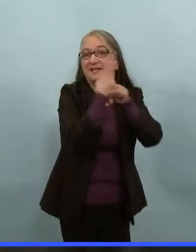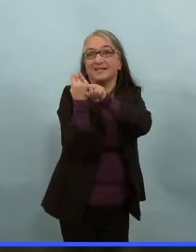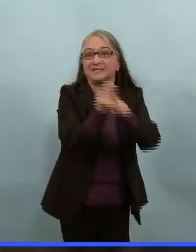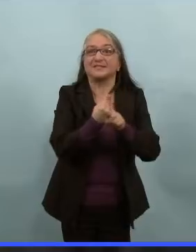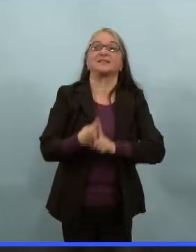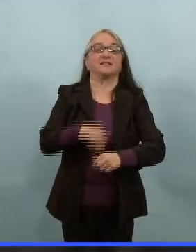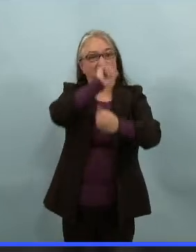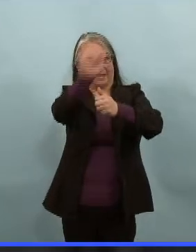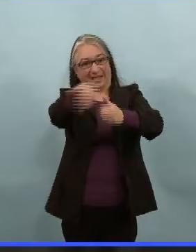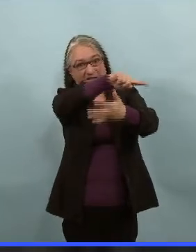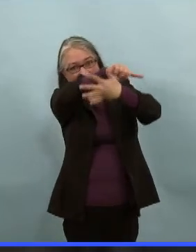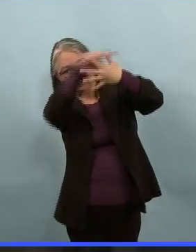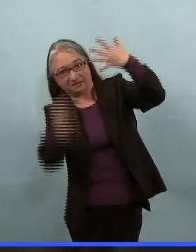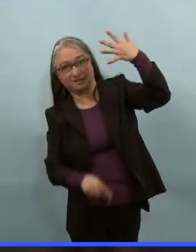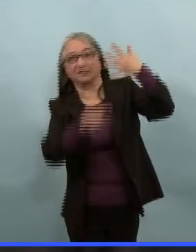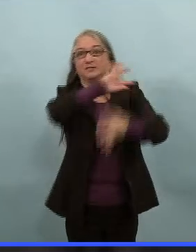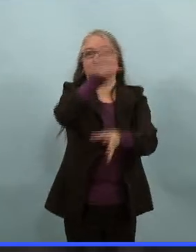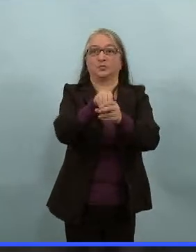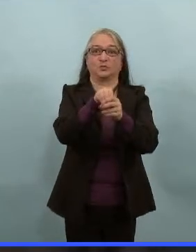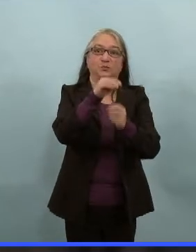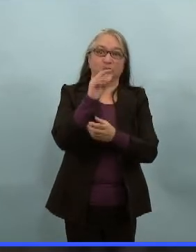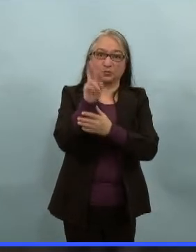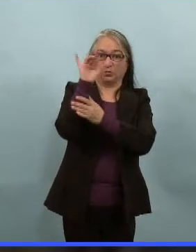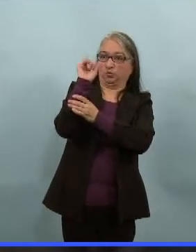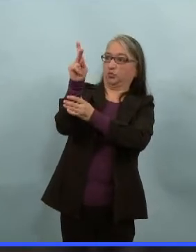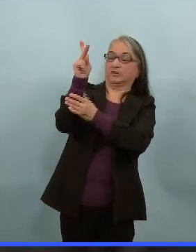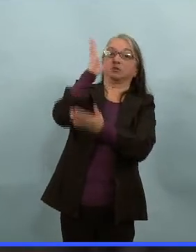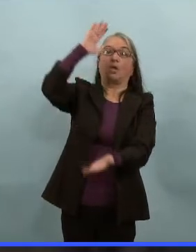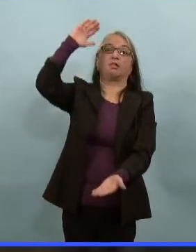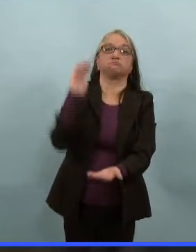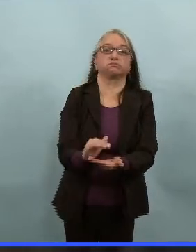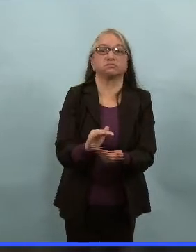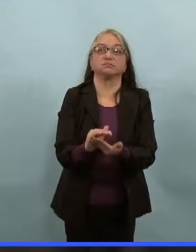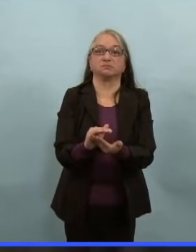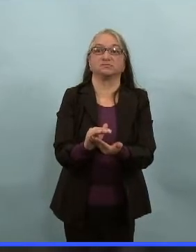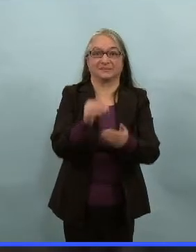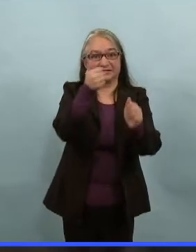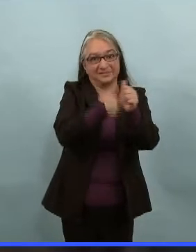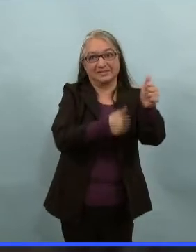that risk at an individual level at a family level at a community level and a provincial level